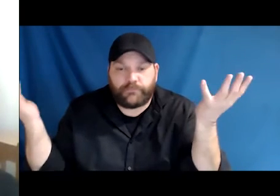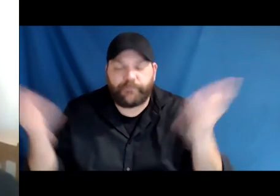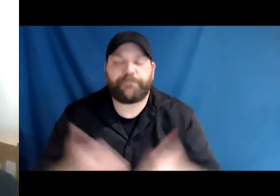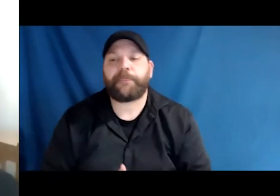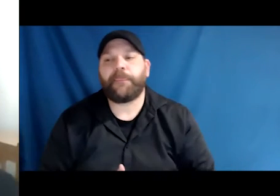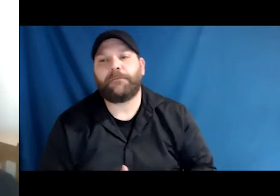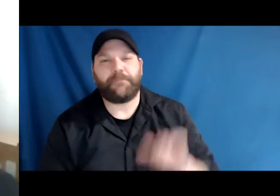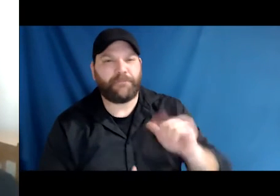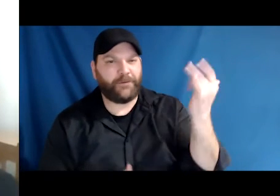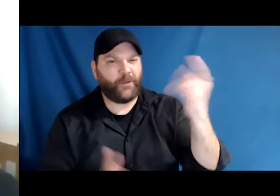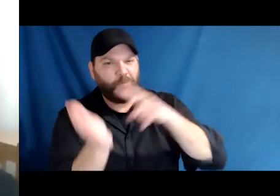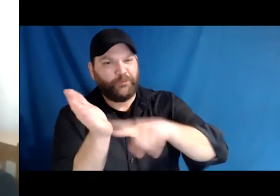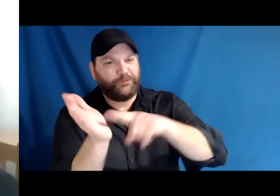Research gives all of society hope.